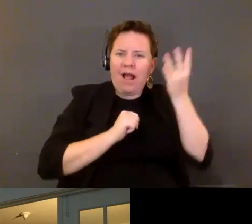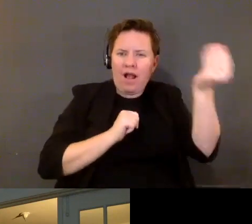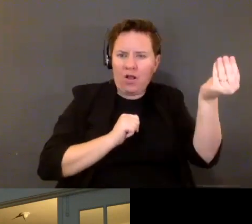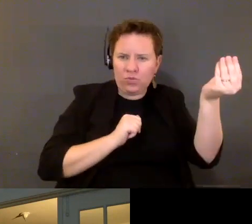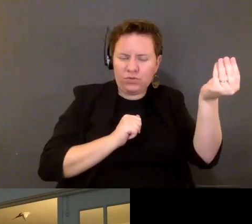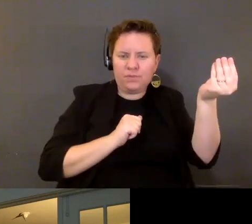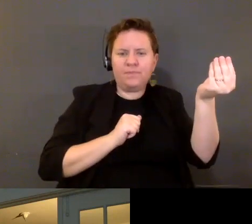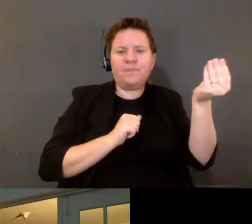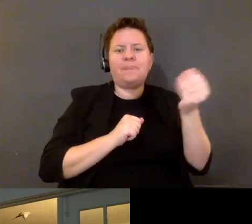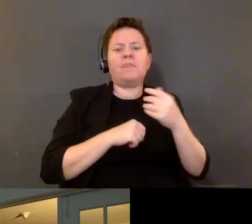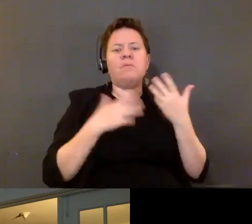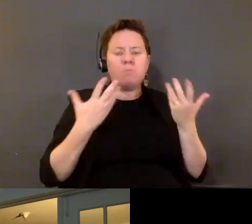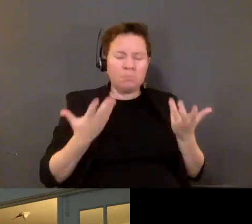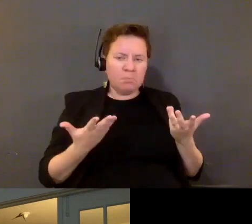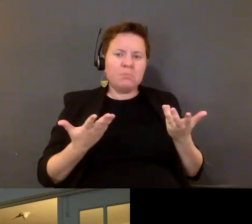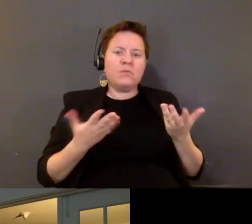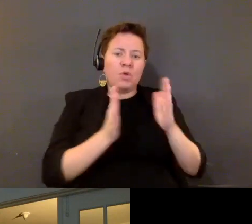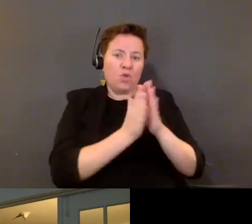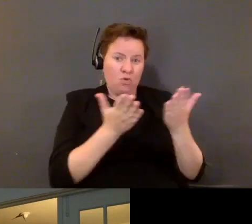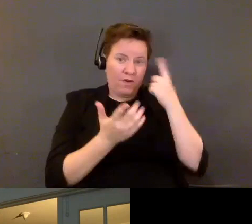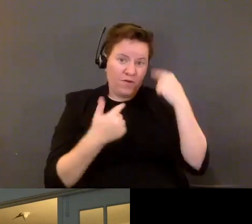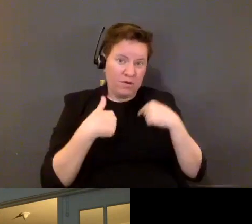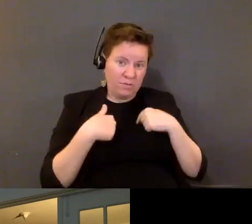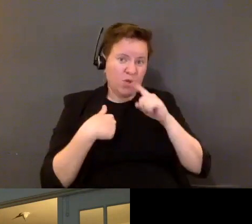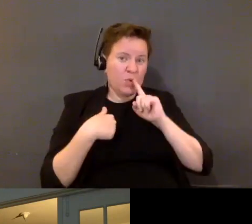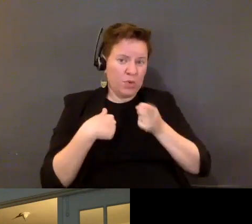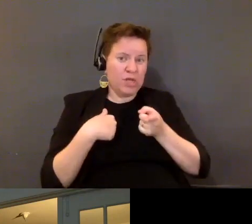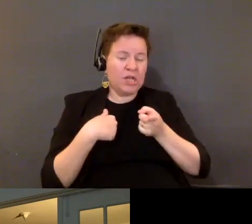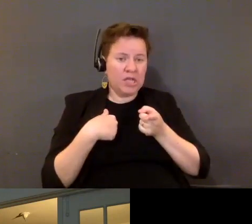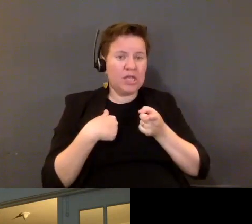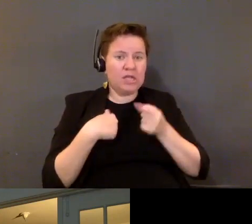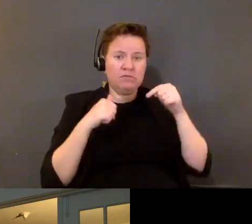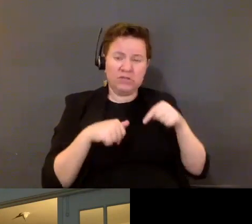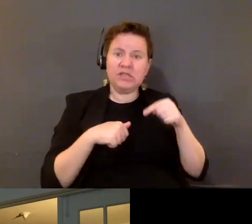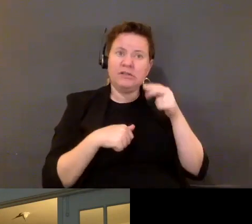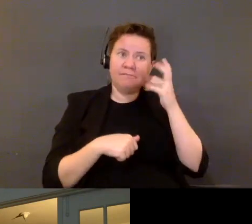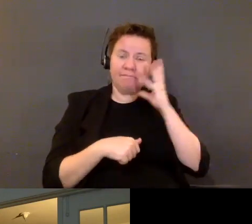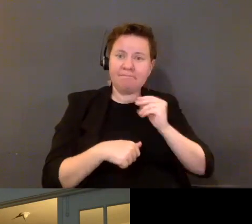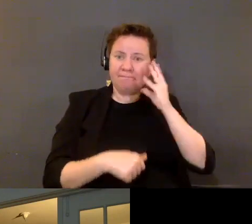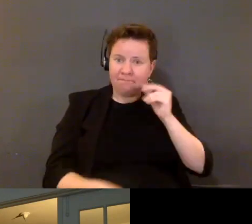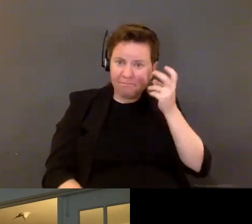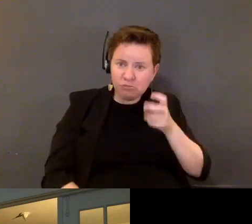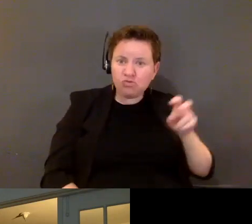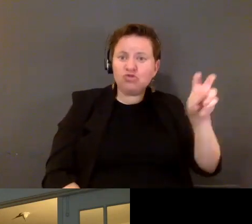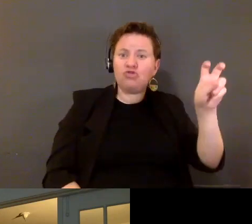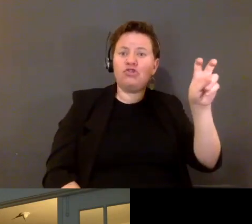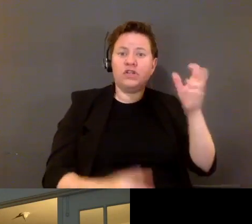and so the book for me really is on this journey through incredibly transformational